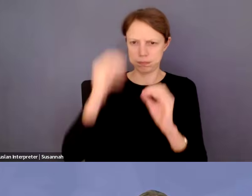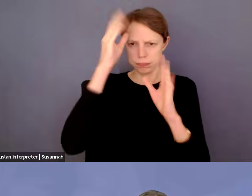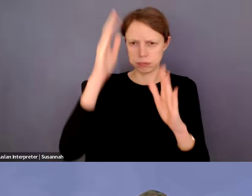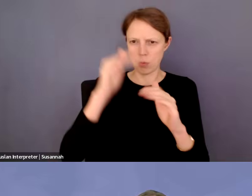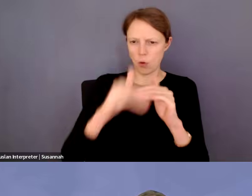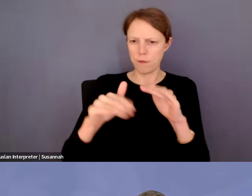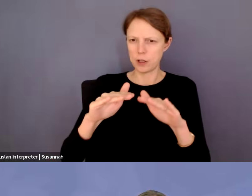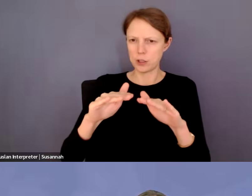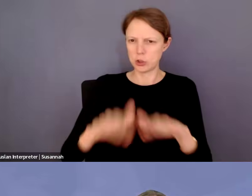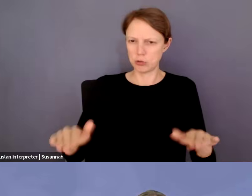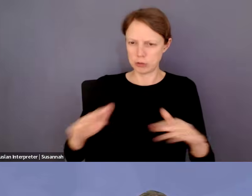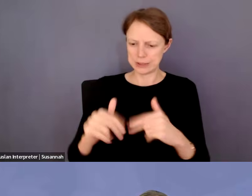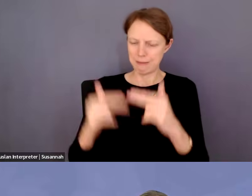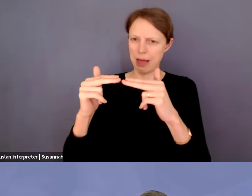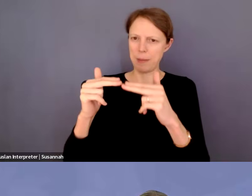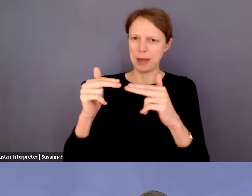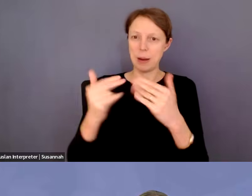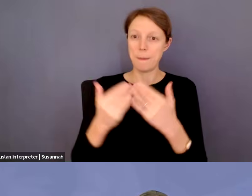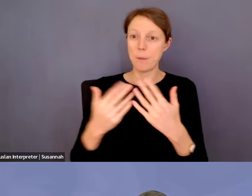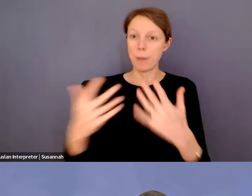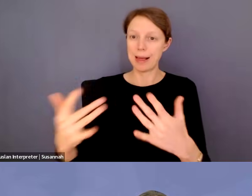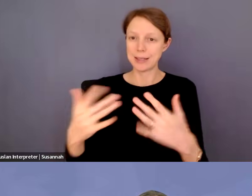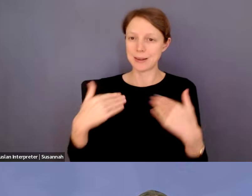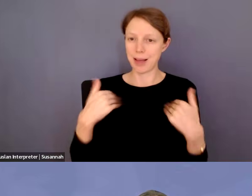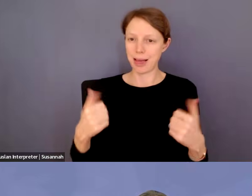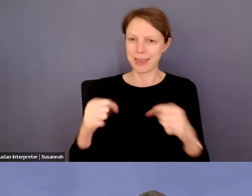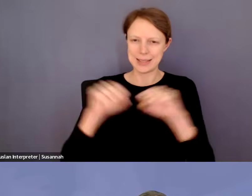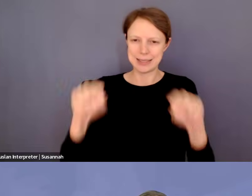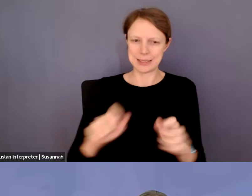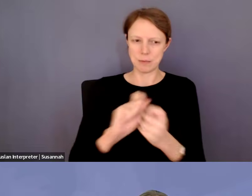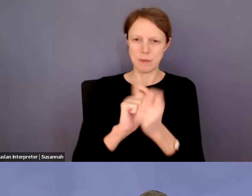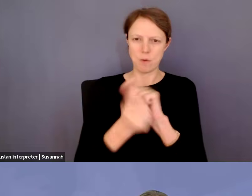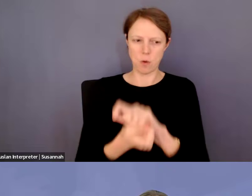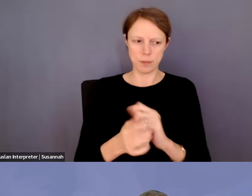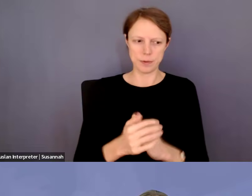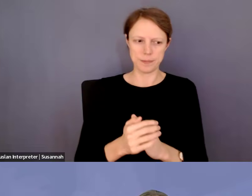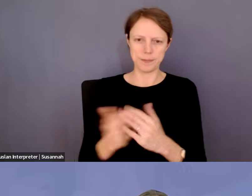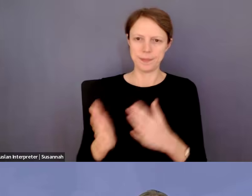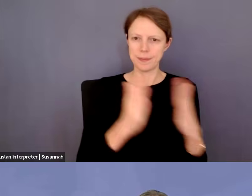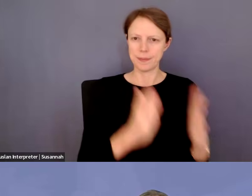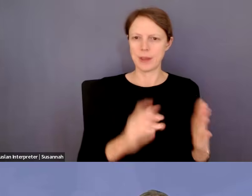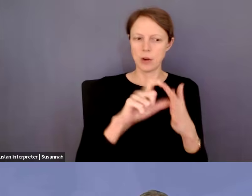and system reform. Next I'd like to introduce Dr Caroline Croser-Barlow, who is the CEO The Front